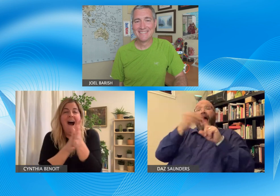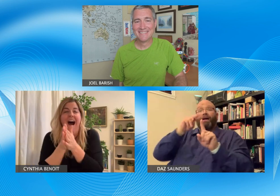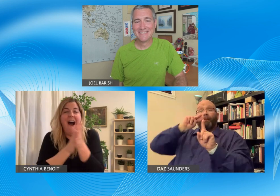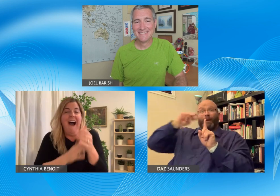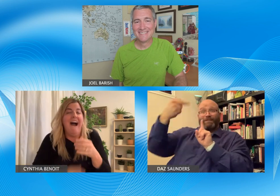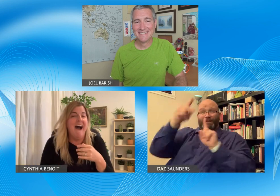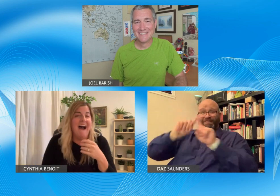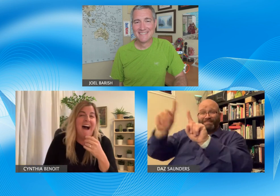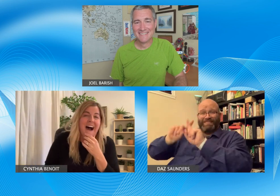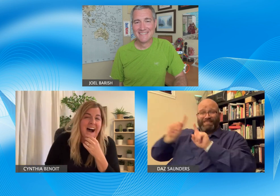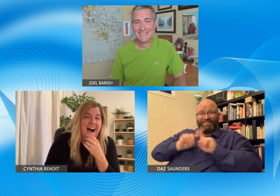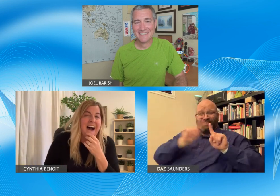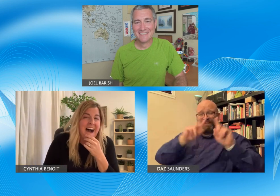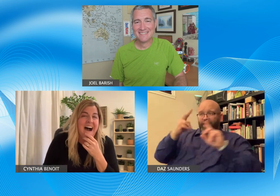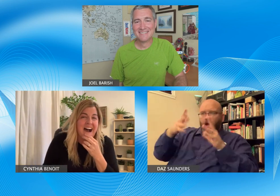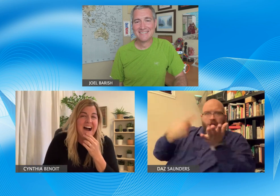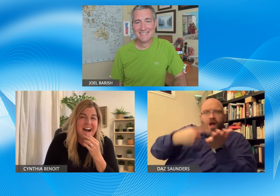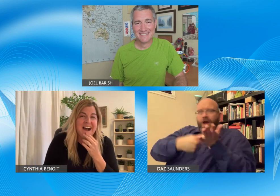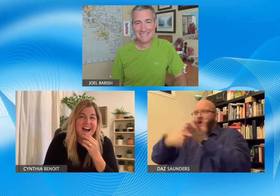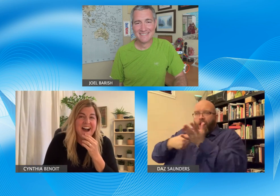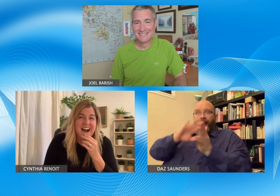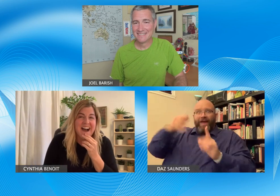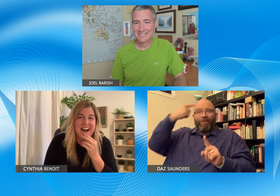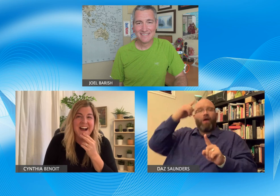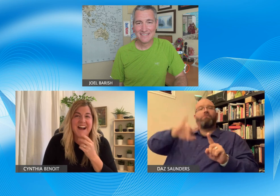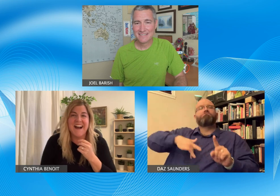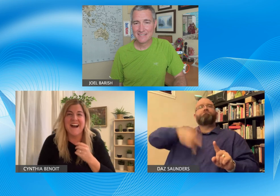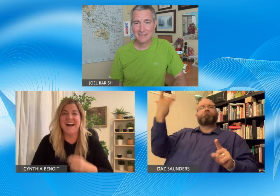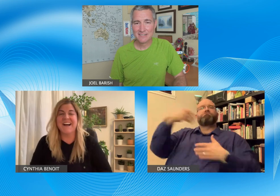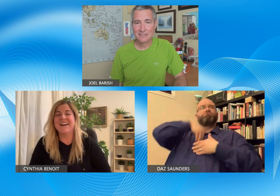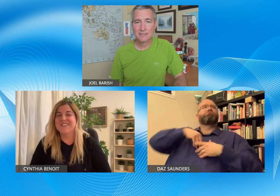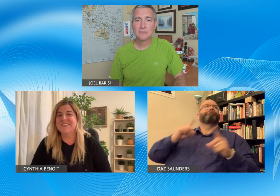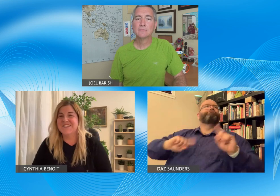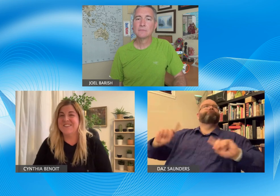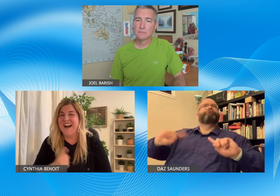And remember, we all have different perspectives on this subject.